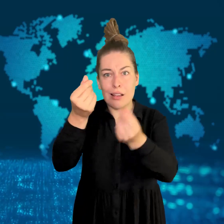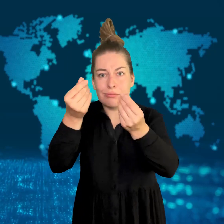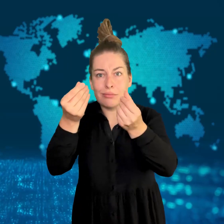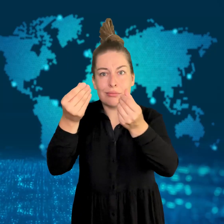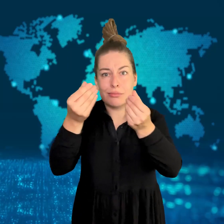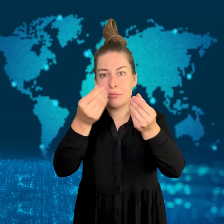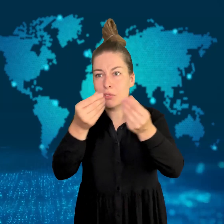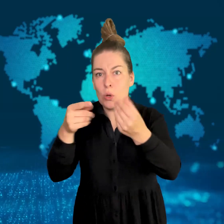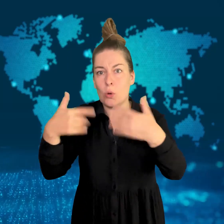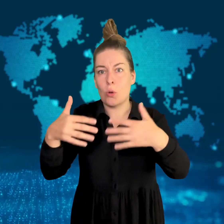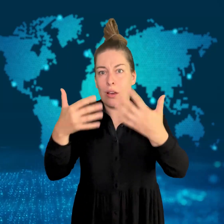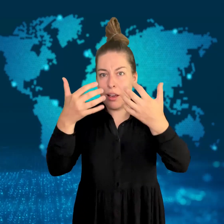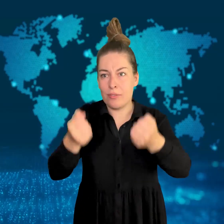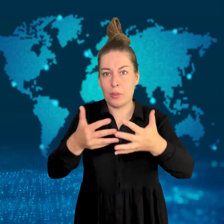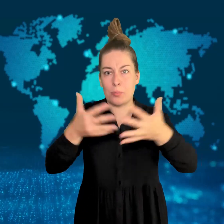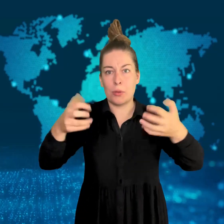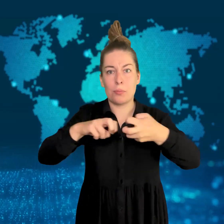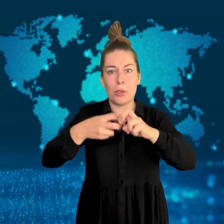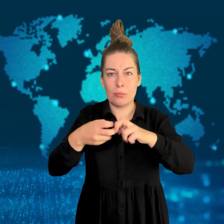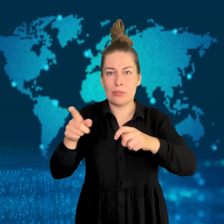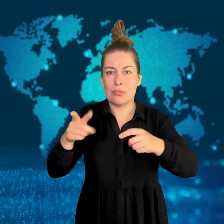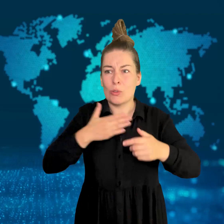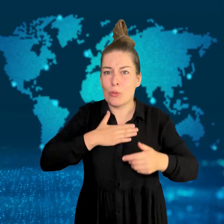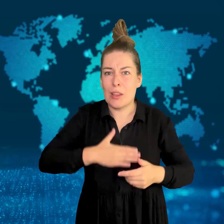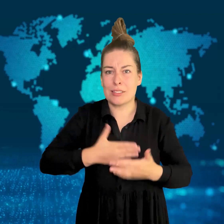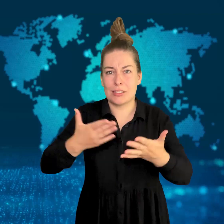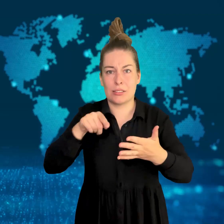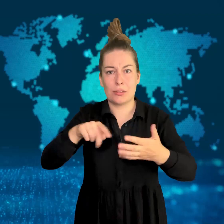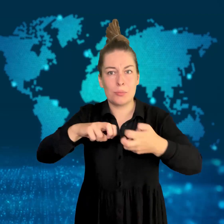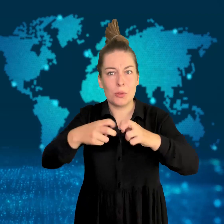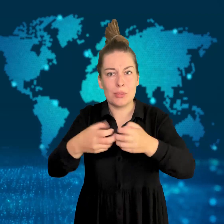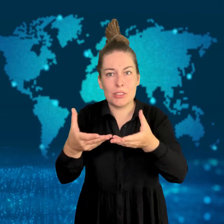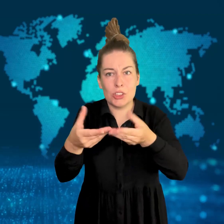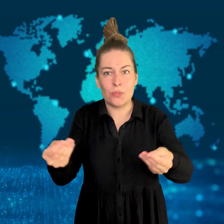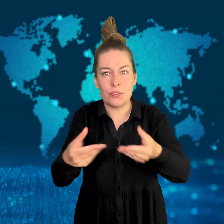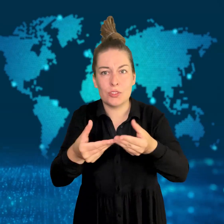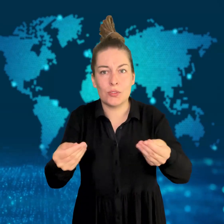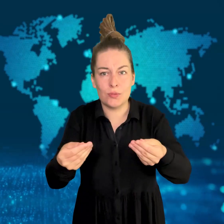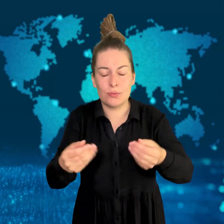the high price of housing migrants in hotels.